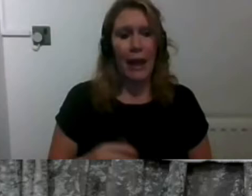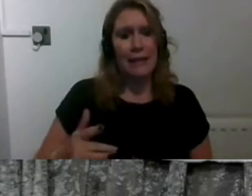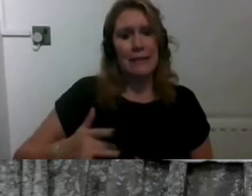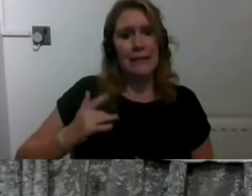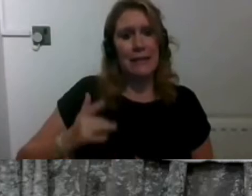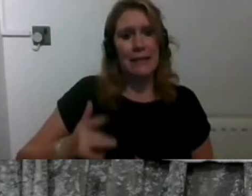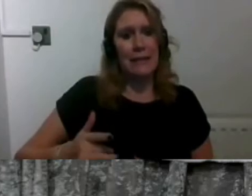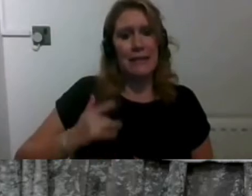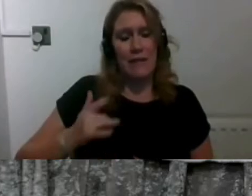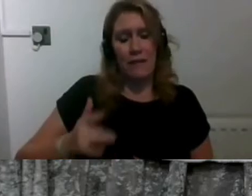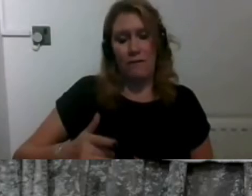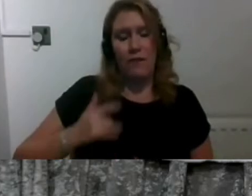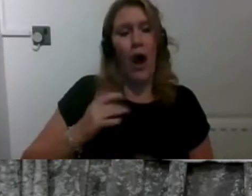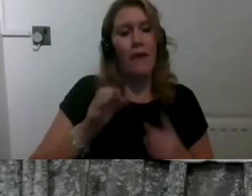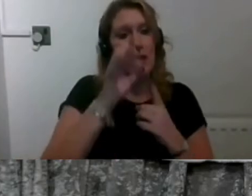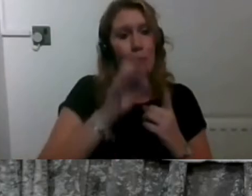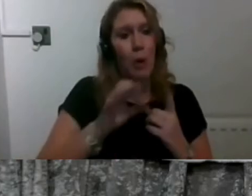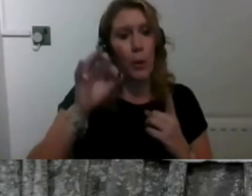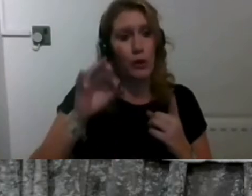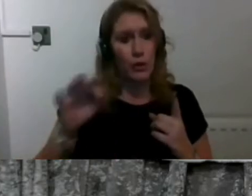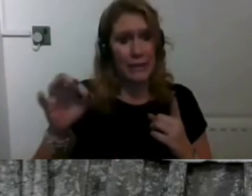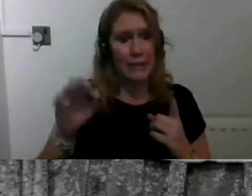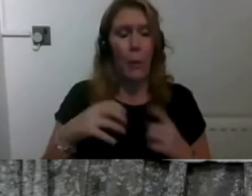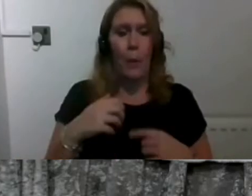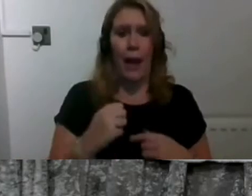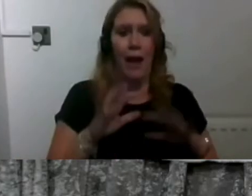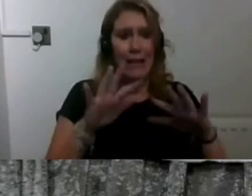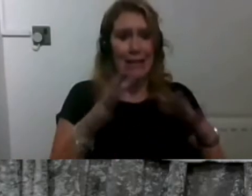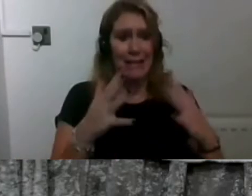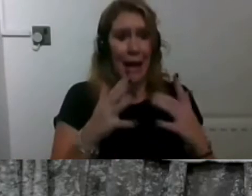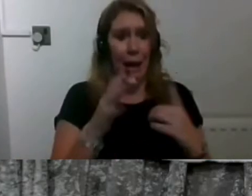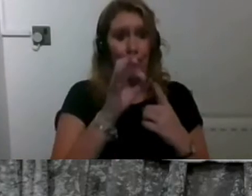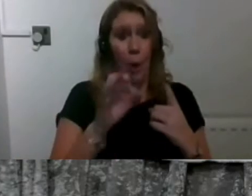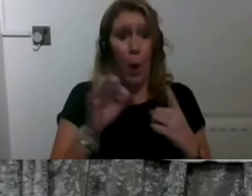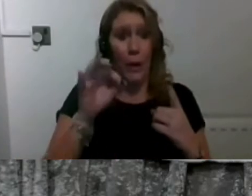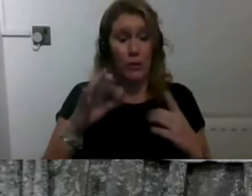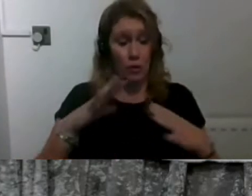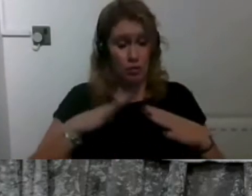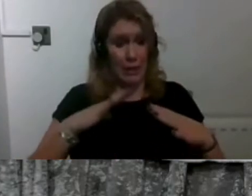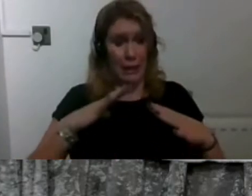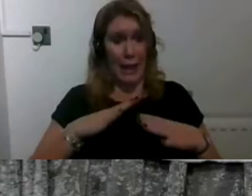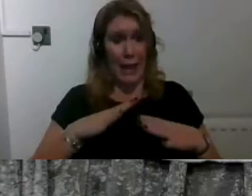I think 10 poets with us at the moment, and more joining us, so we're very simply